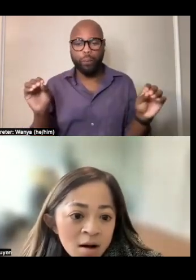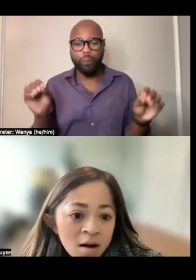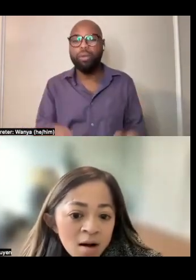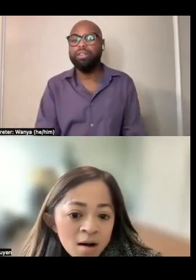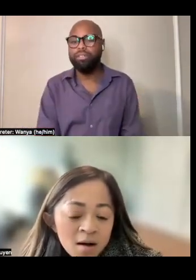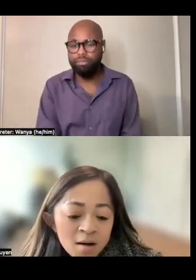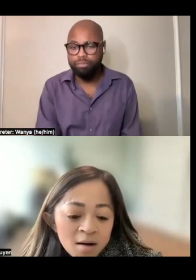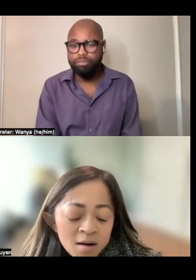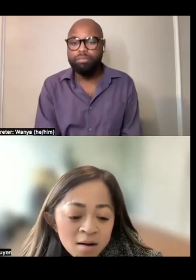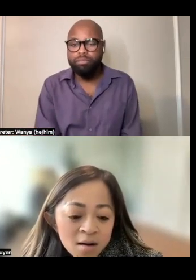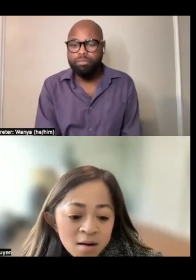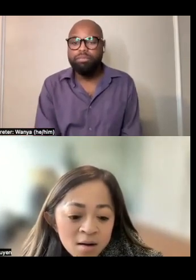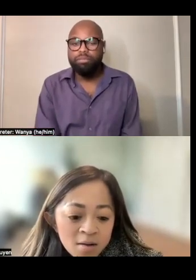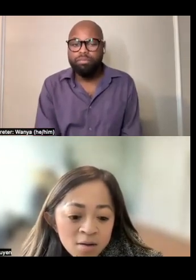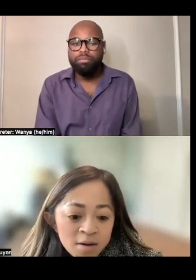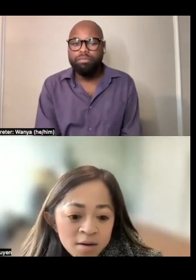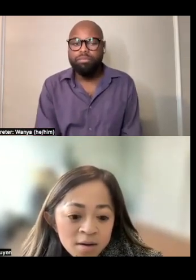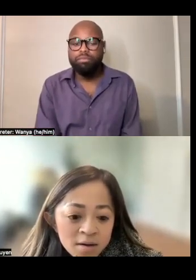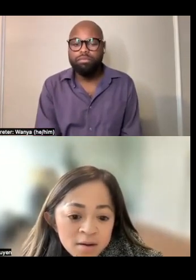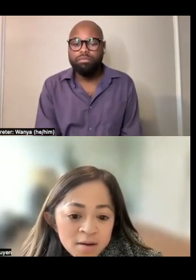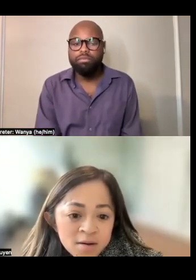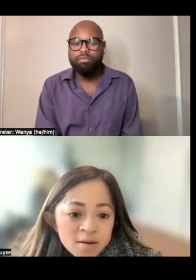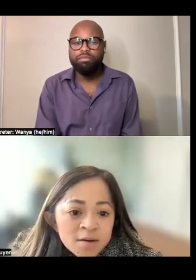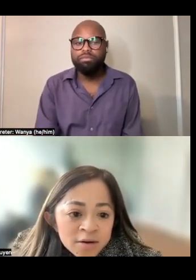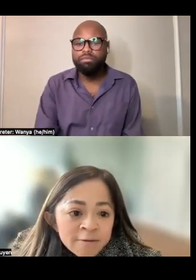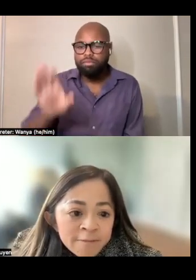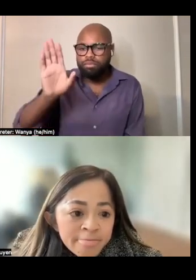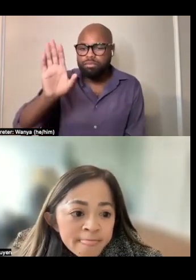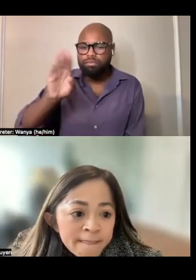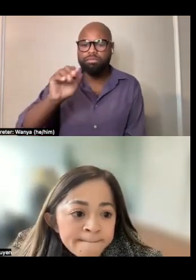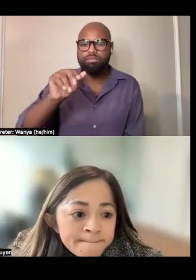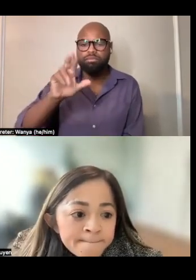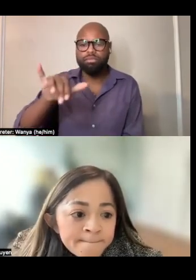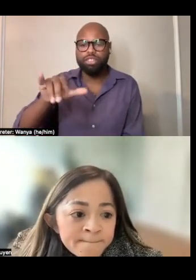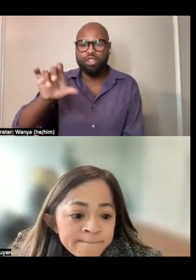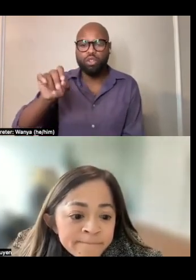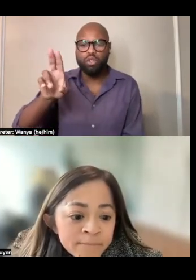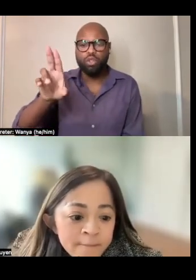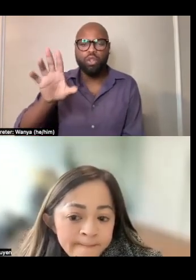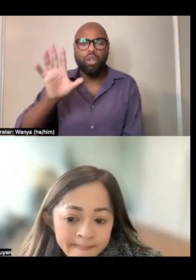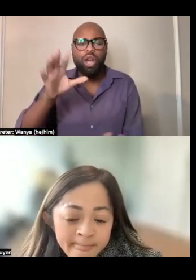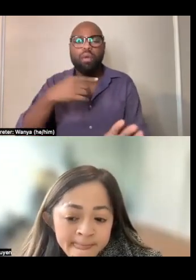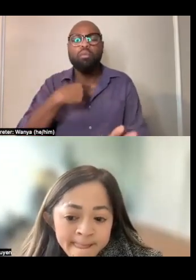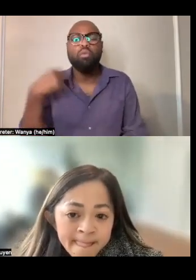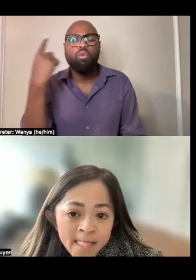Teresa, hi, it's Mary Lou. I'm wondering if, since we don't have a question, if I could just make